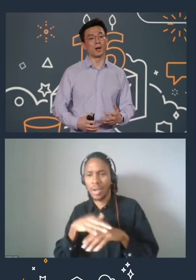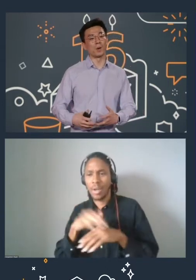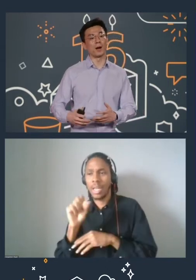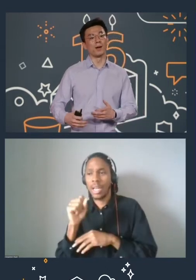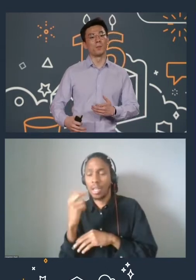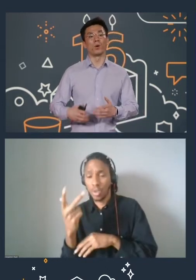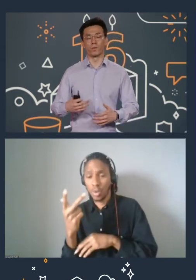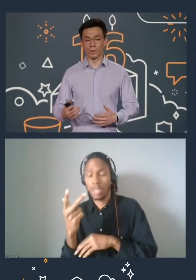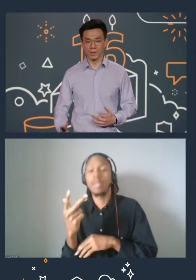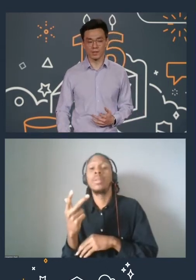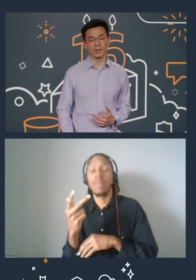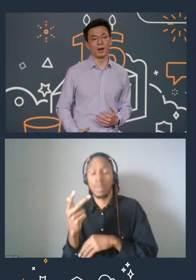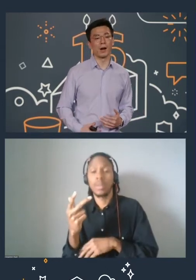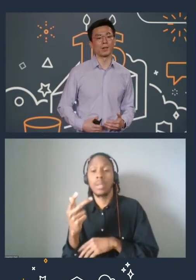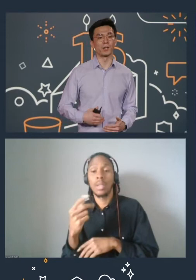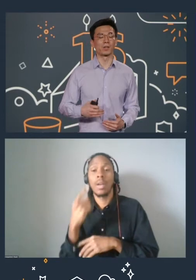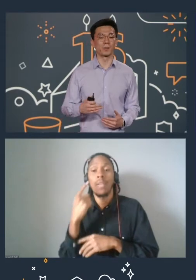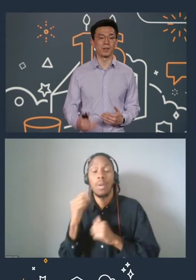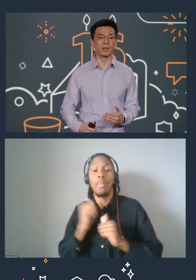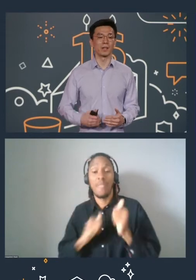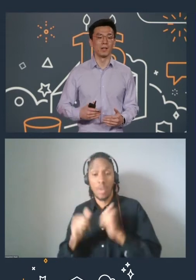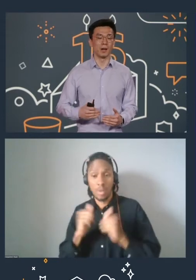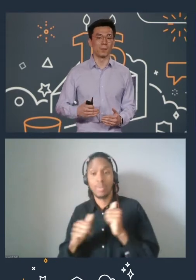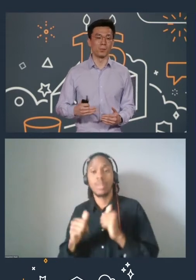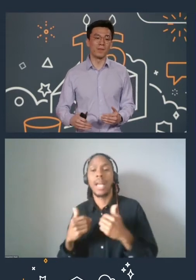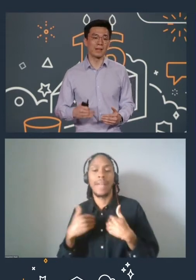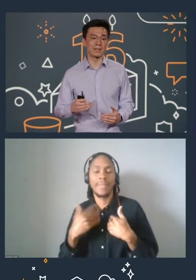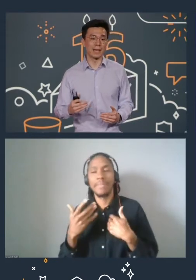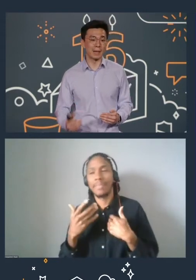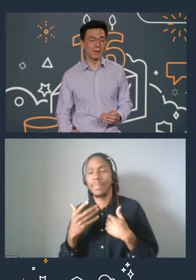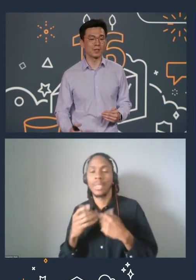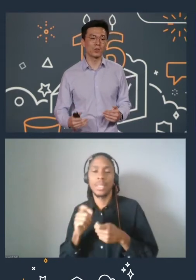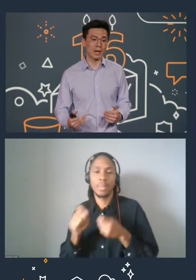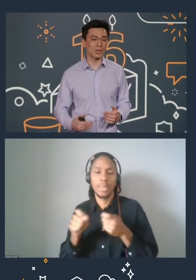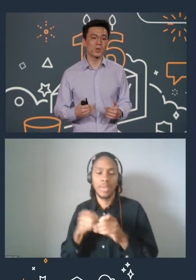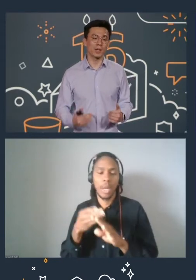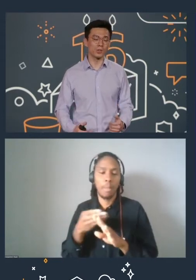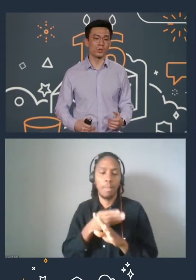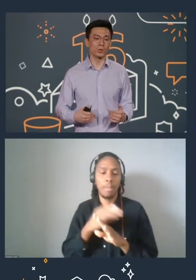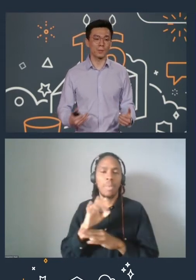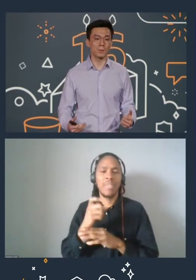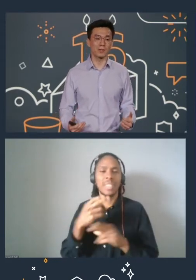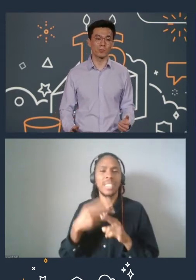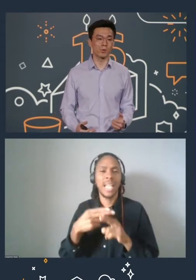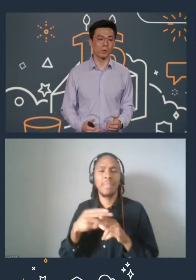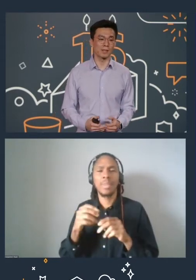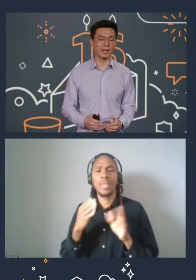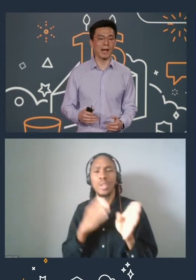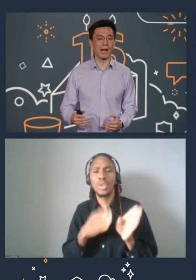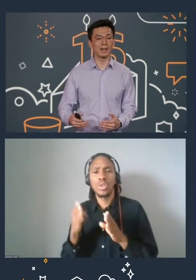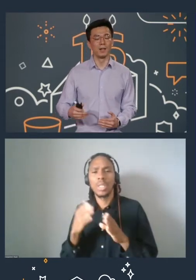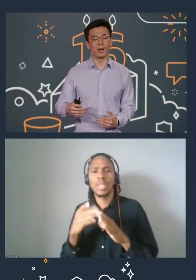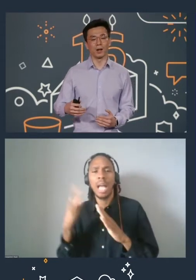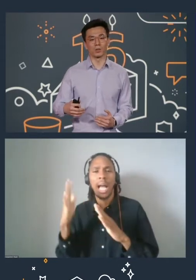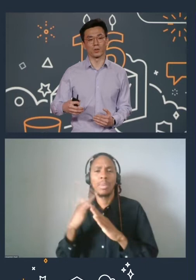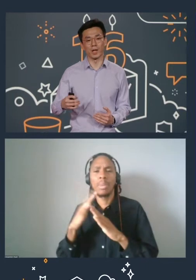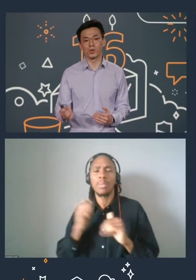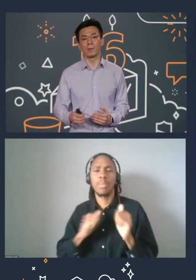around performance there's specific prefix naming strategy you can use optimize for performance that add entropy